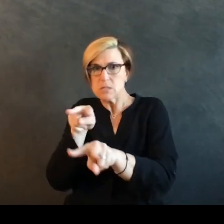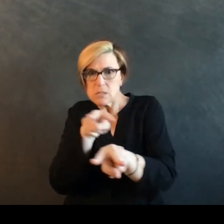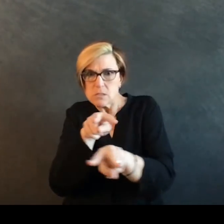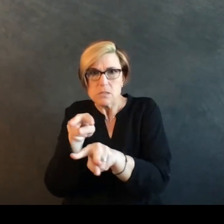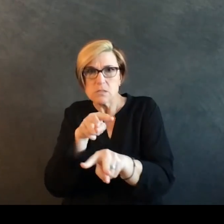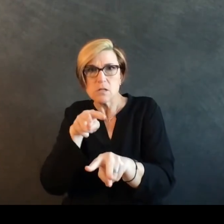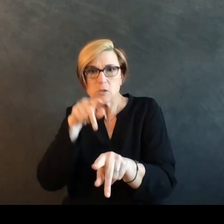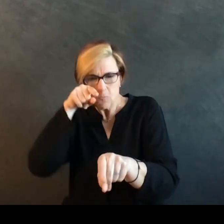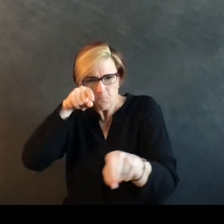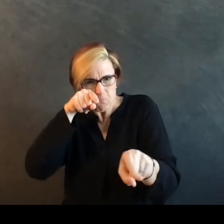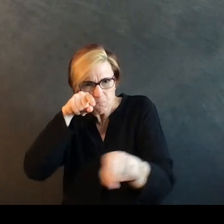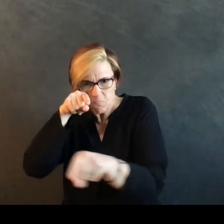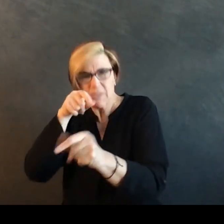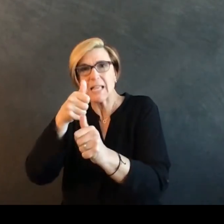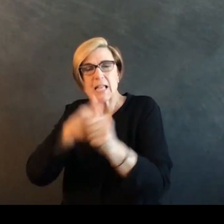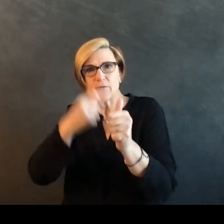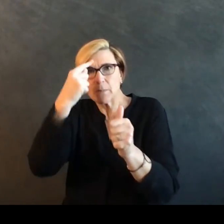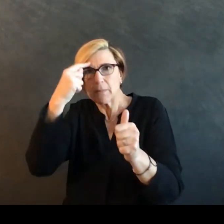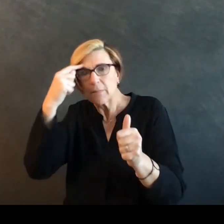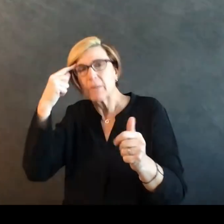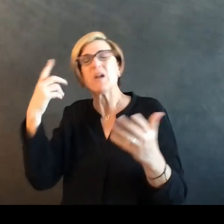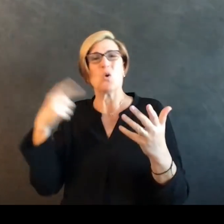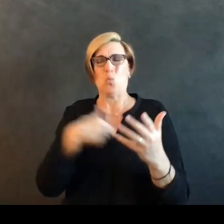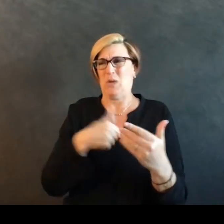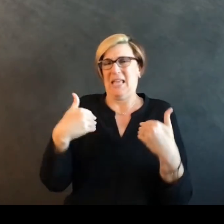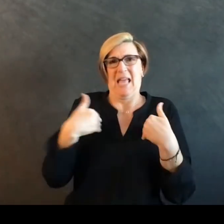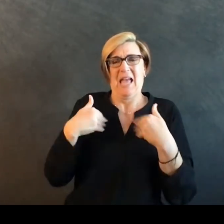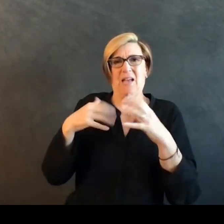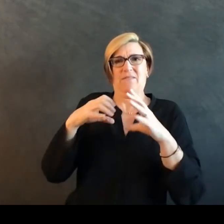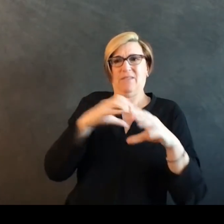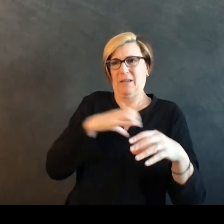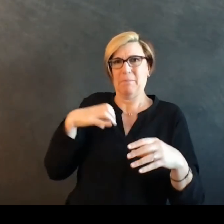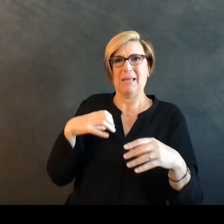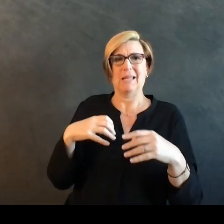pick someone I believe there's five people on it and again that that